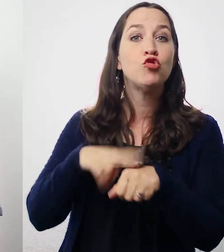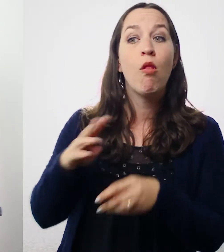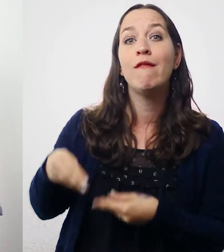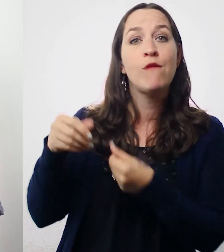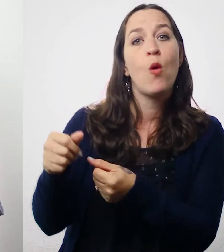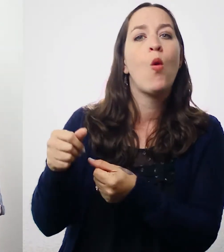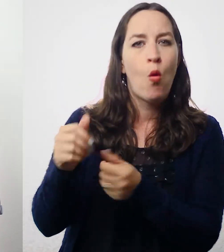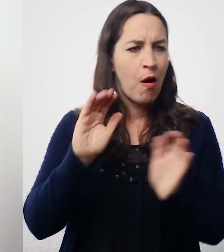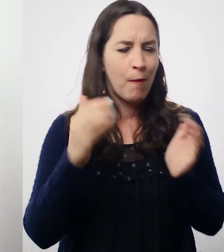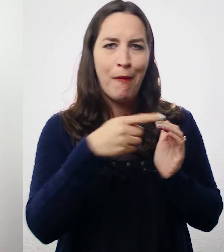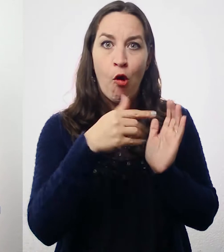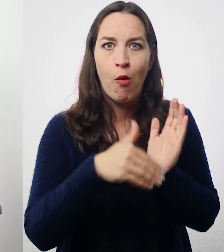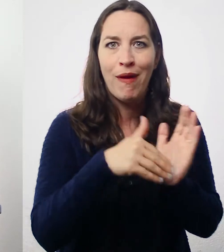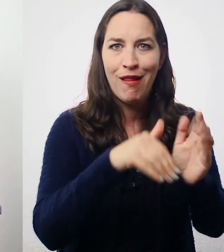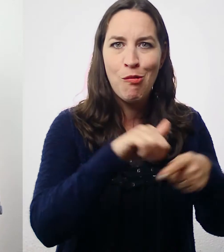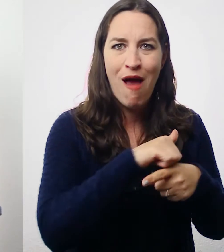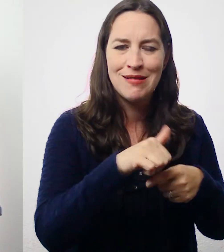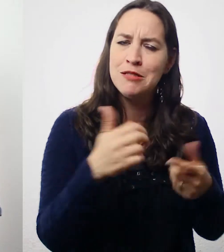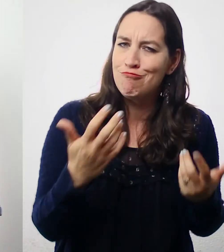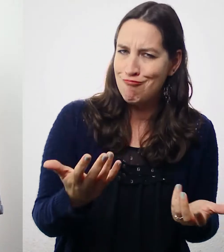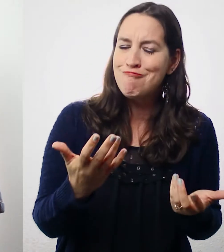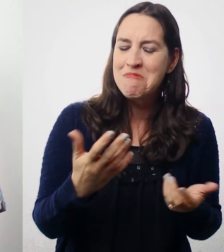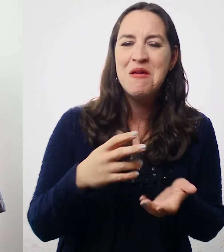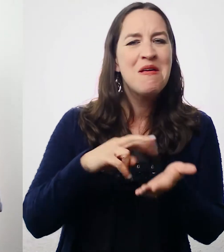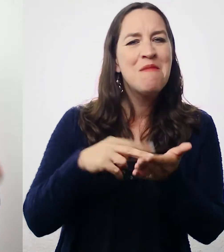the community, in conversations and things like that. But sometimes with signs that we